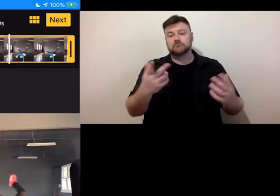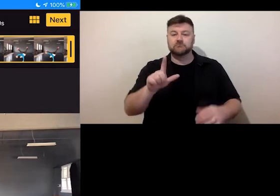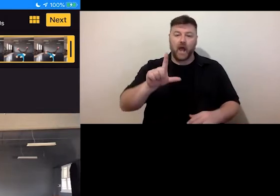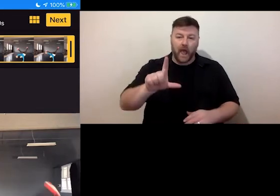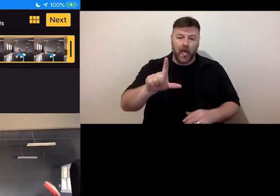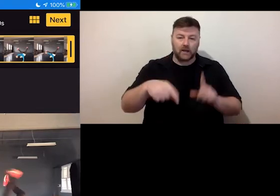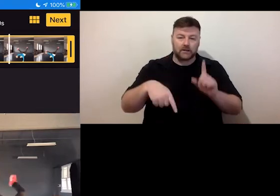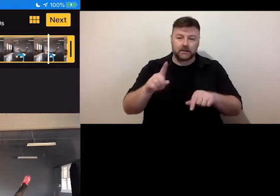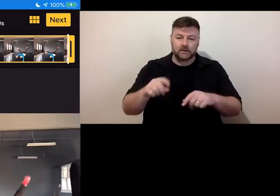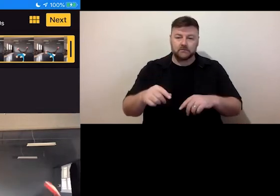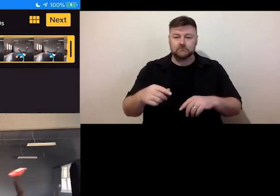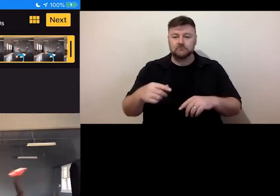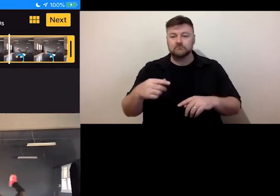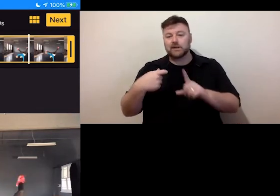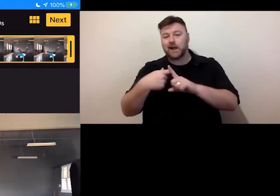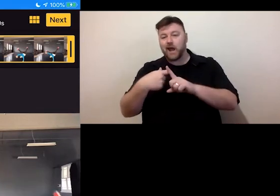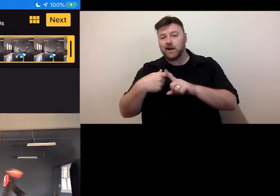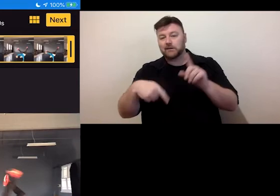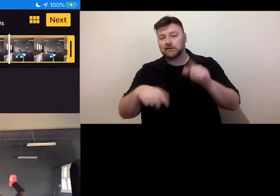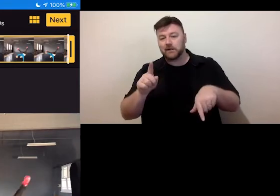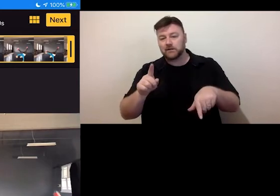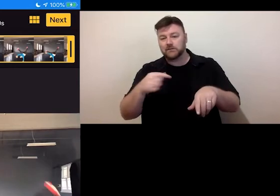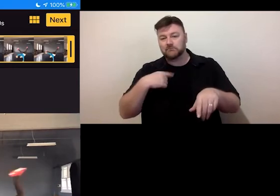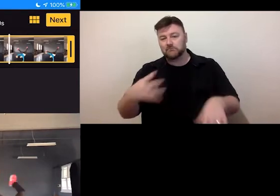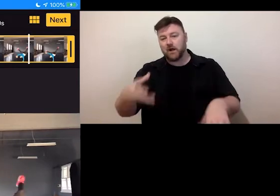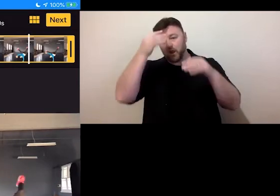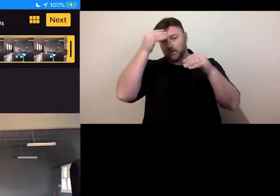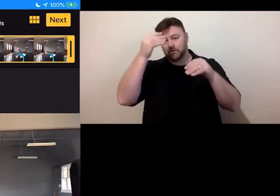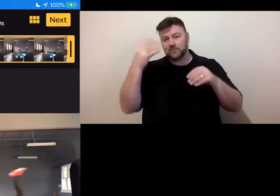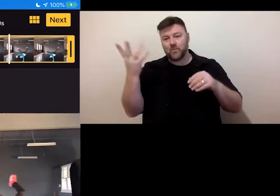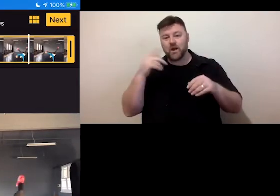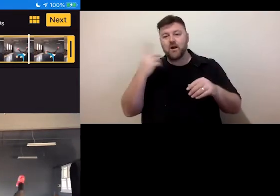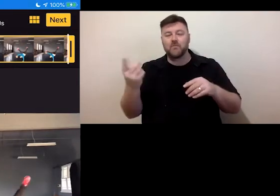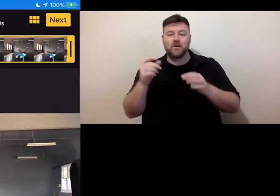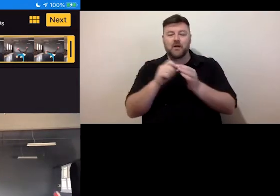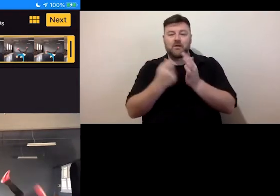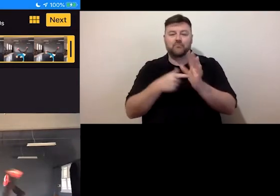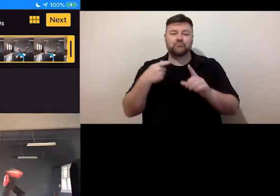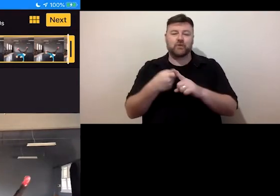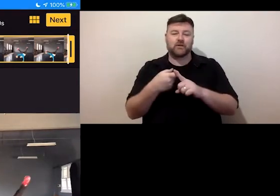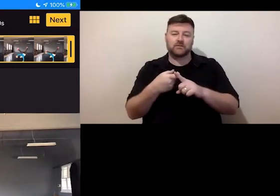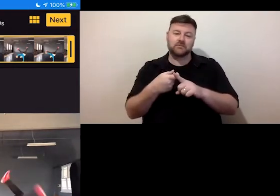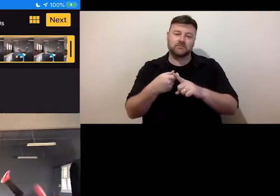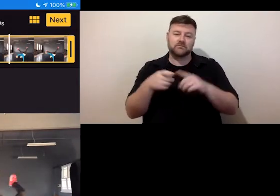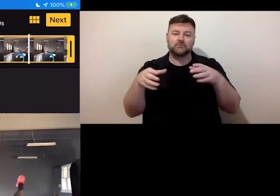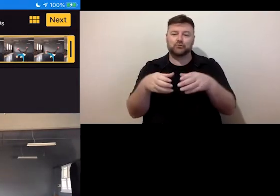that I learnt from being in a break crew called Style Impressions Crew when I was a teenager.